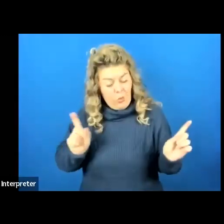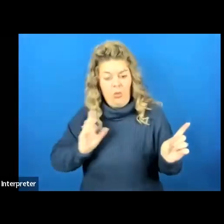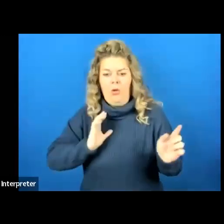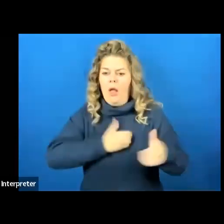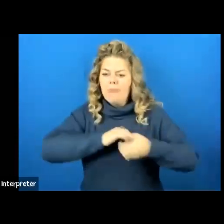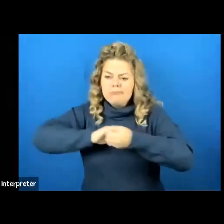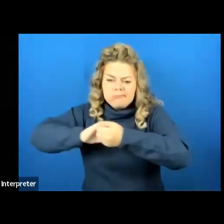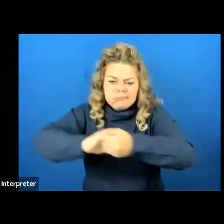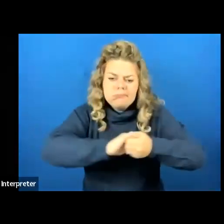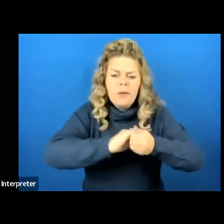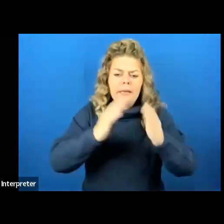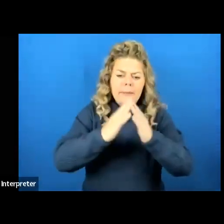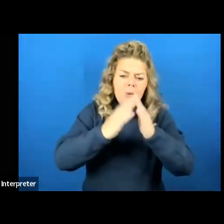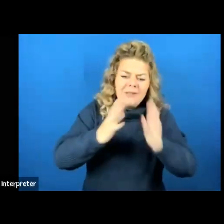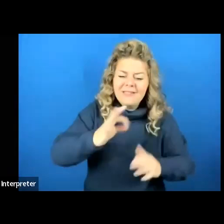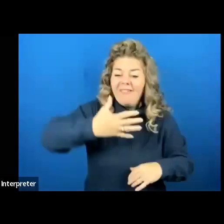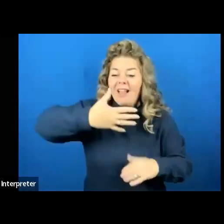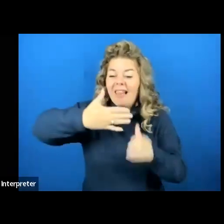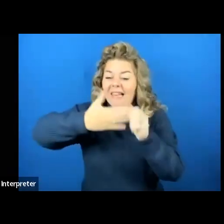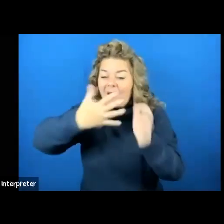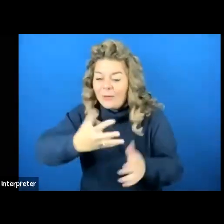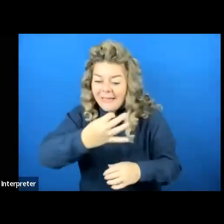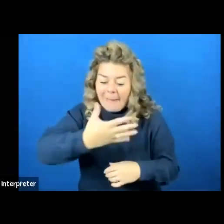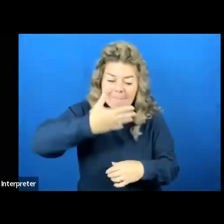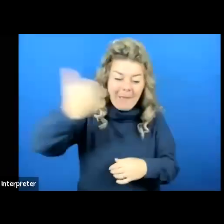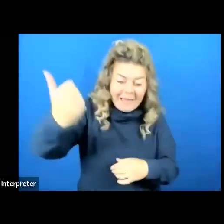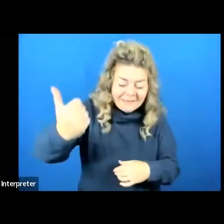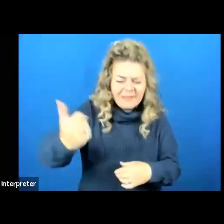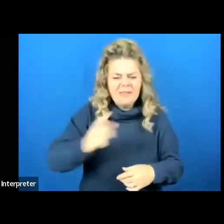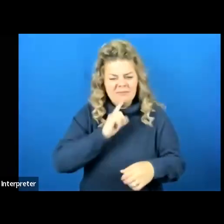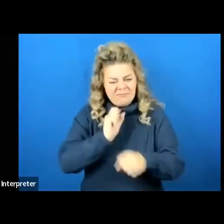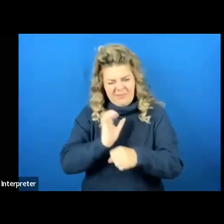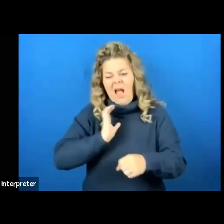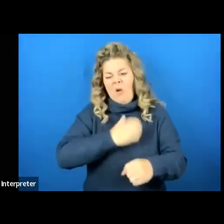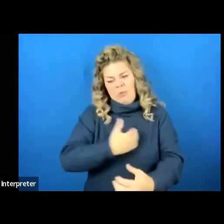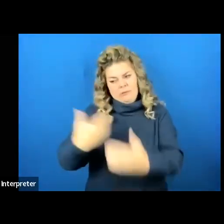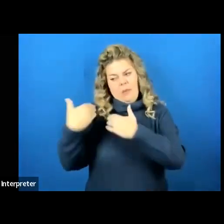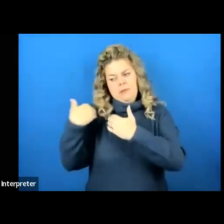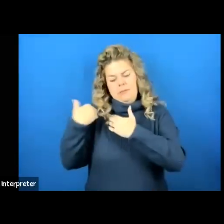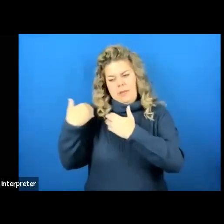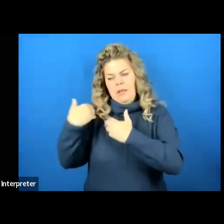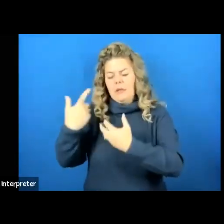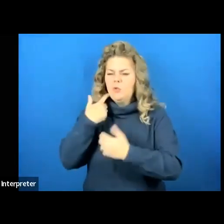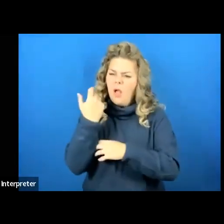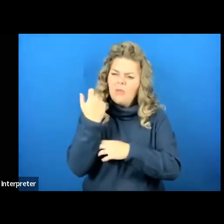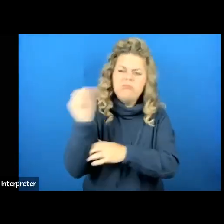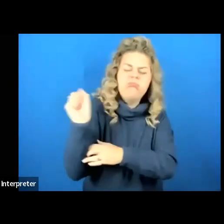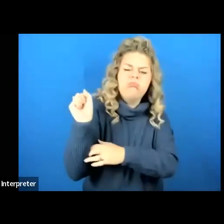and best, it is our responsibility to engage with resilience and fortitude.